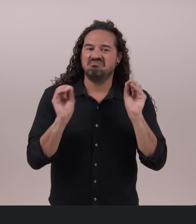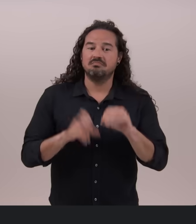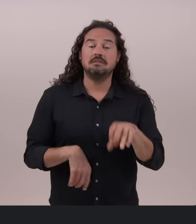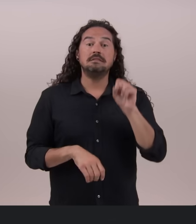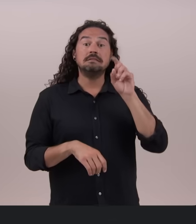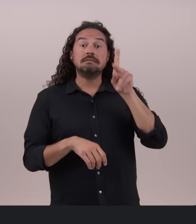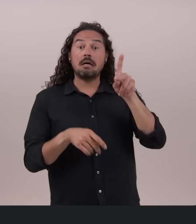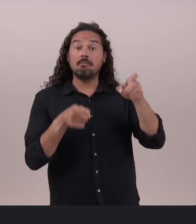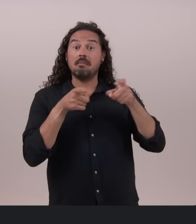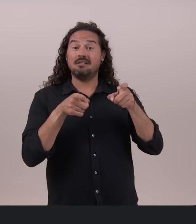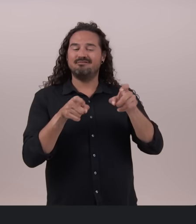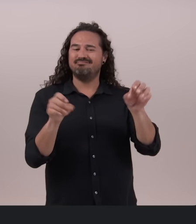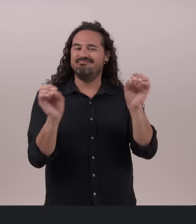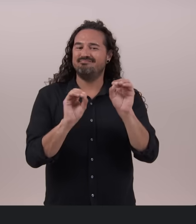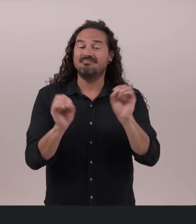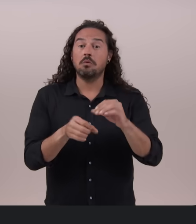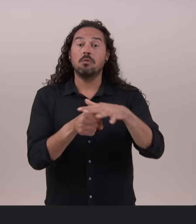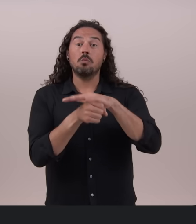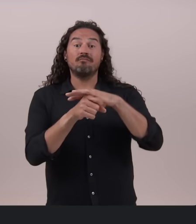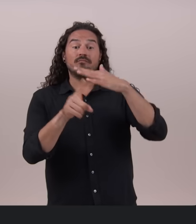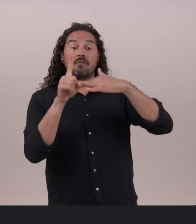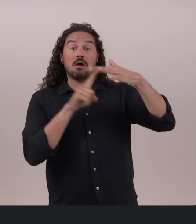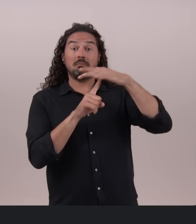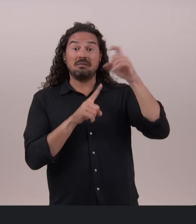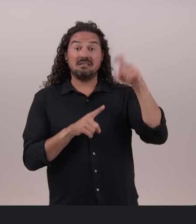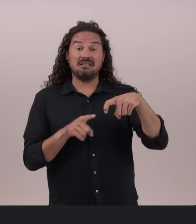and no local environment needed.